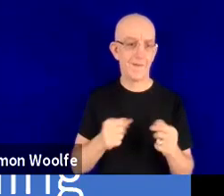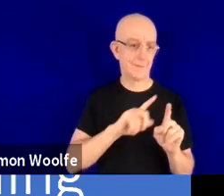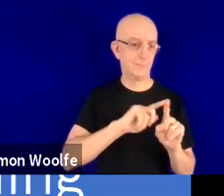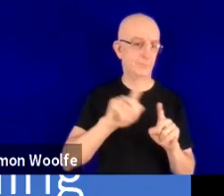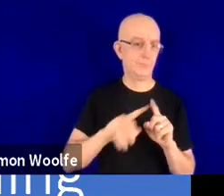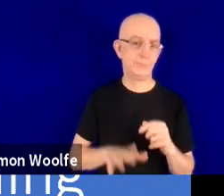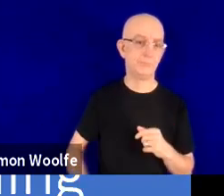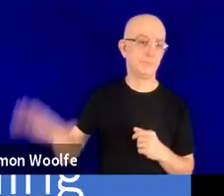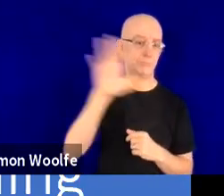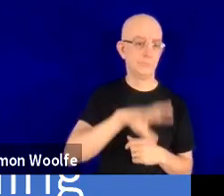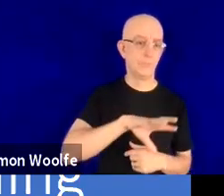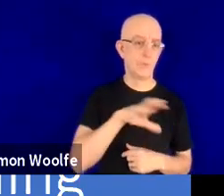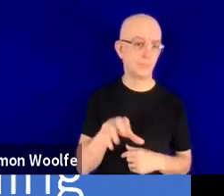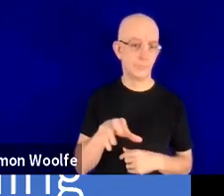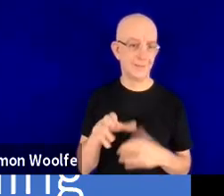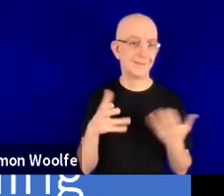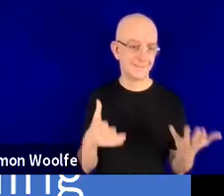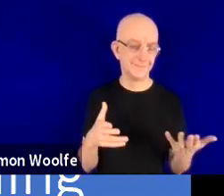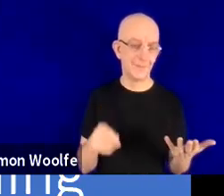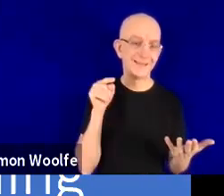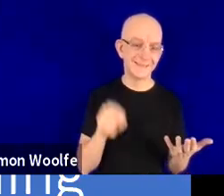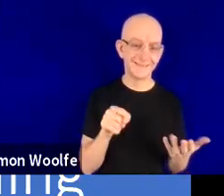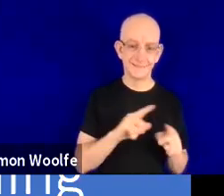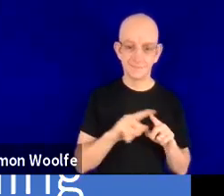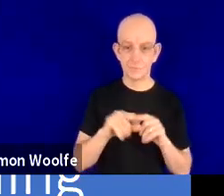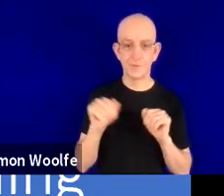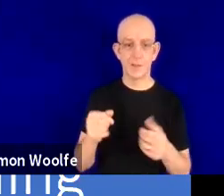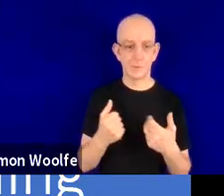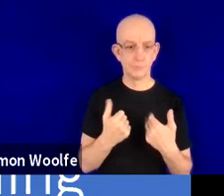This is really a very strong recommendation of the CRPD committee